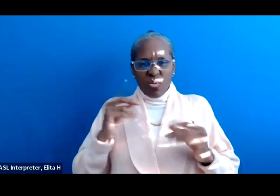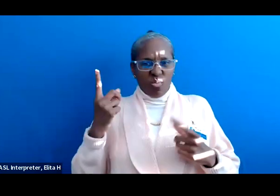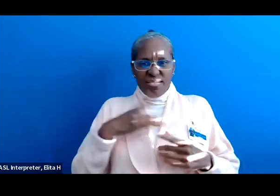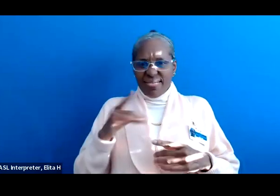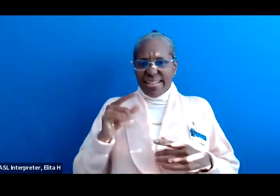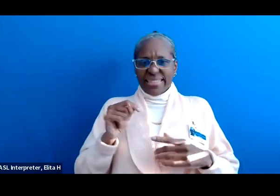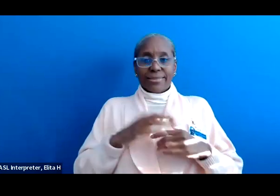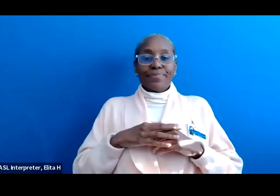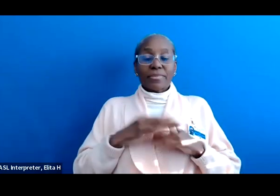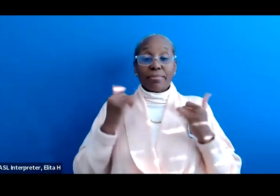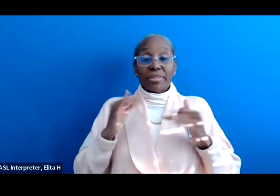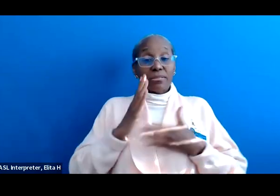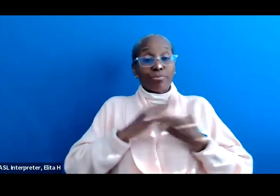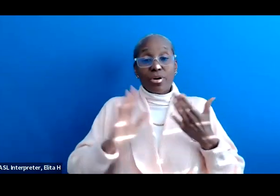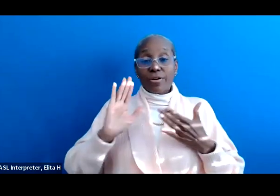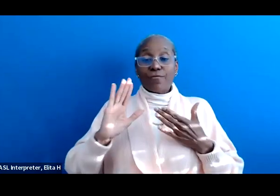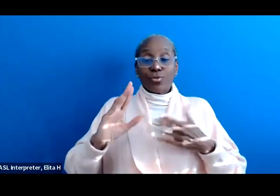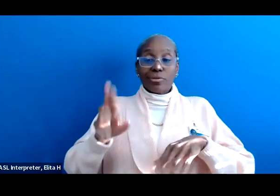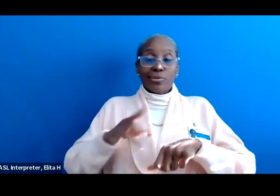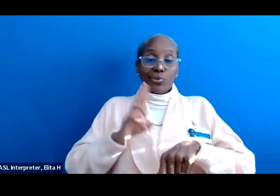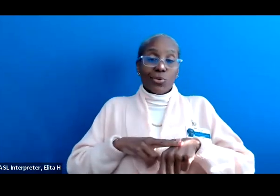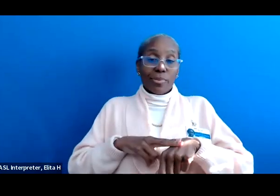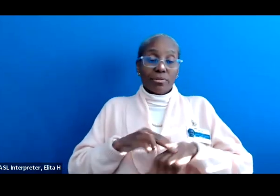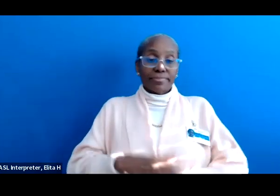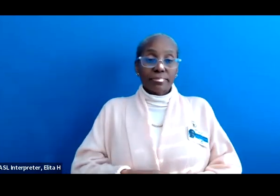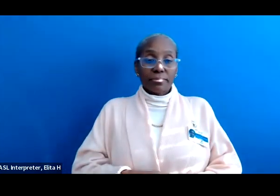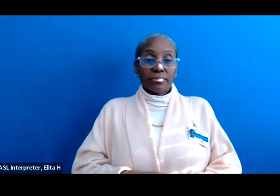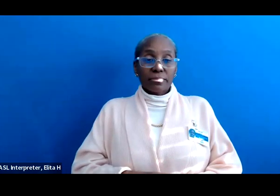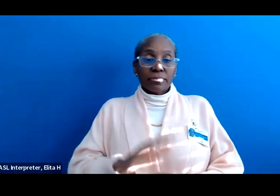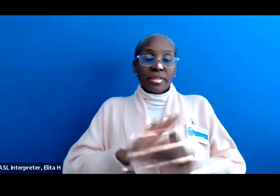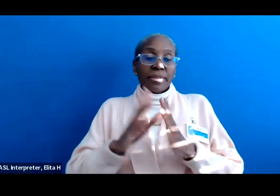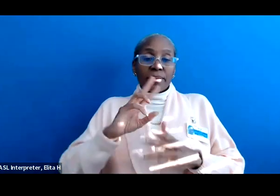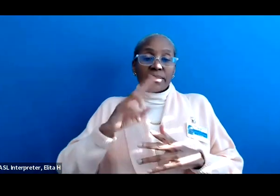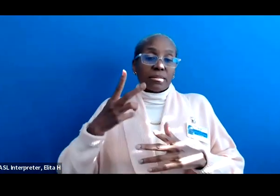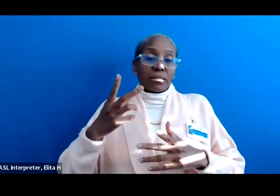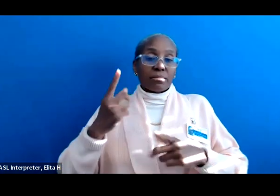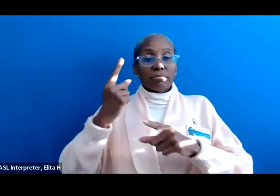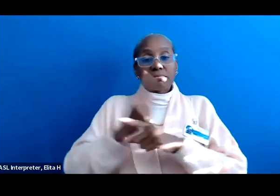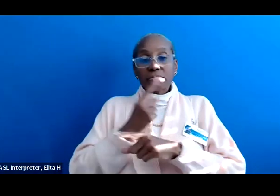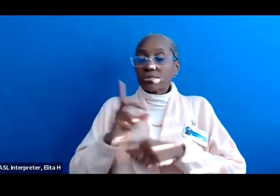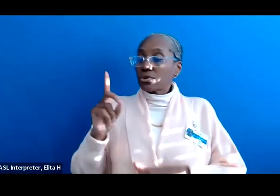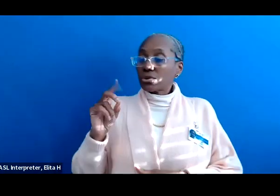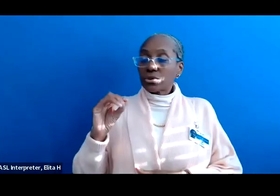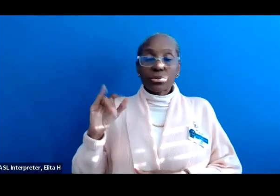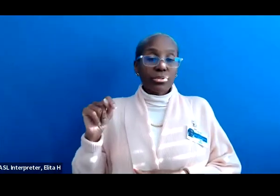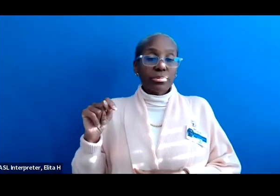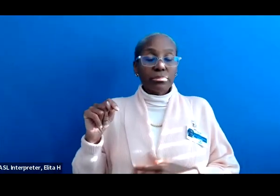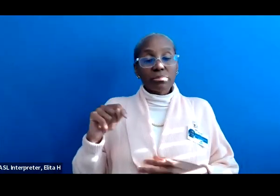but it's now a part of your normal, and it just becomes second nature. You do it and you just move on.